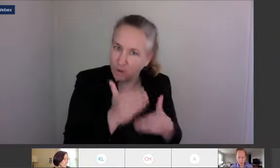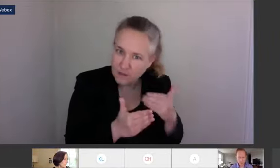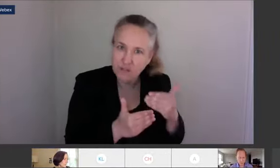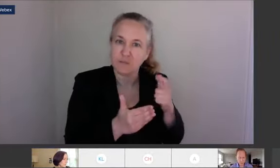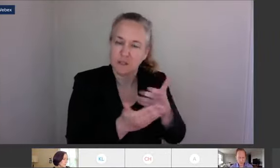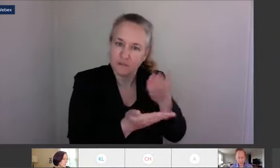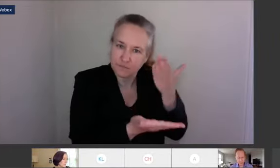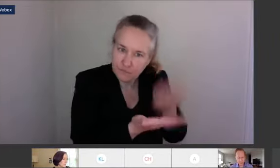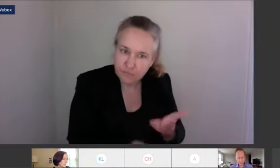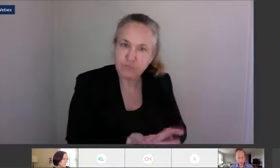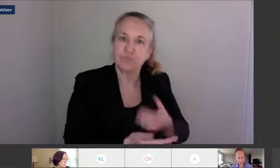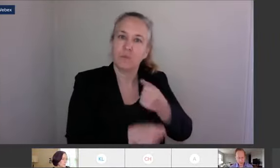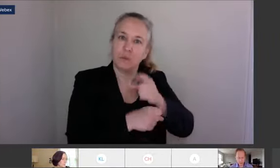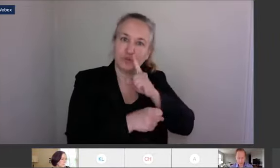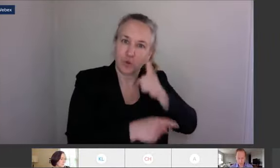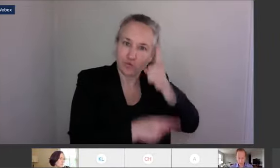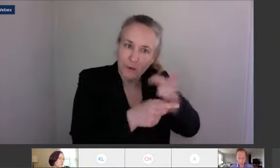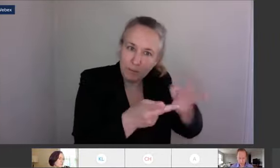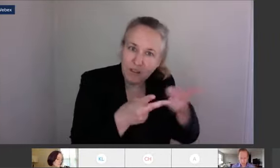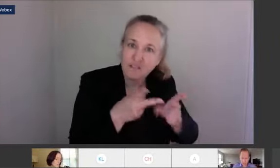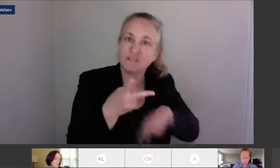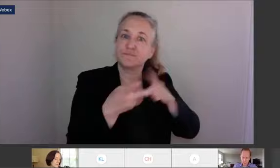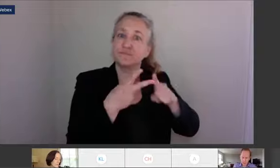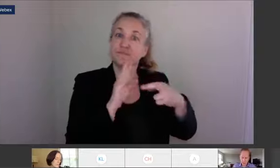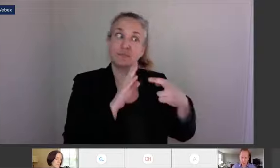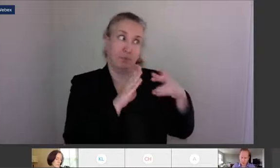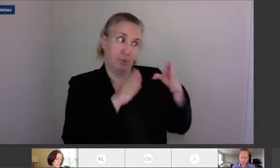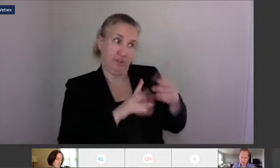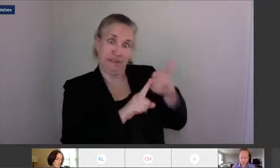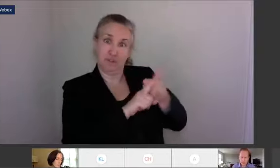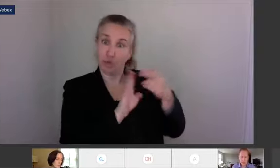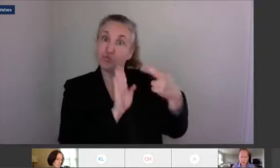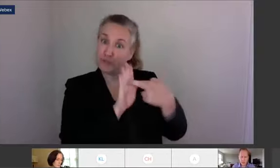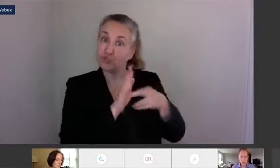the right precinct that they're registered and that they did not return